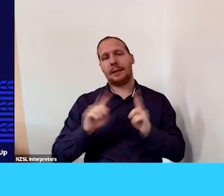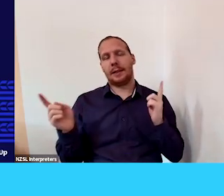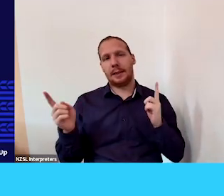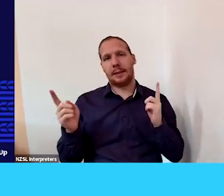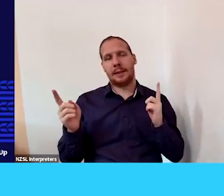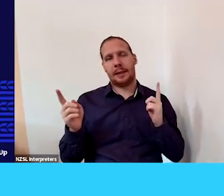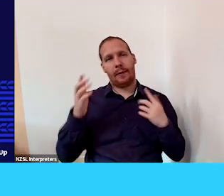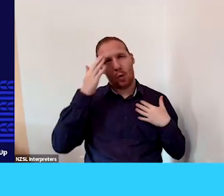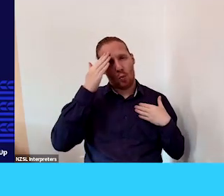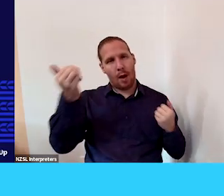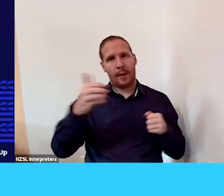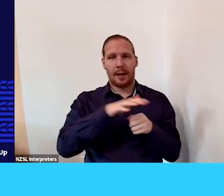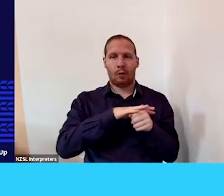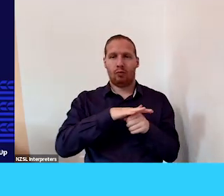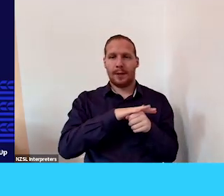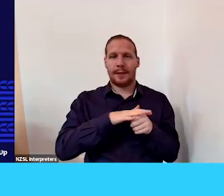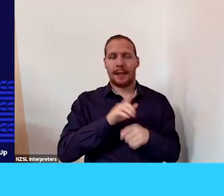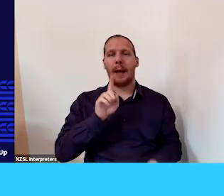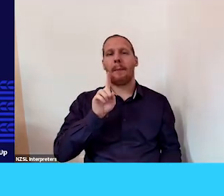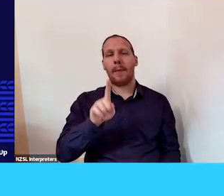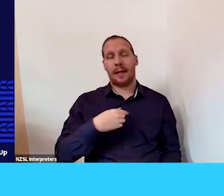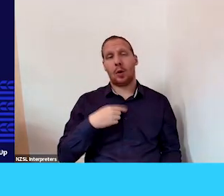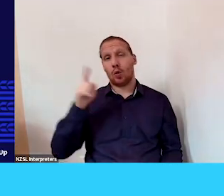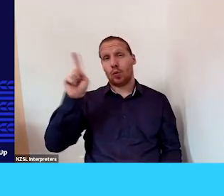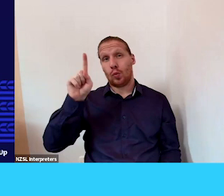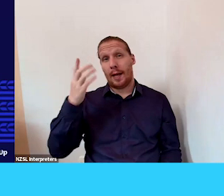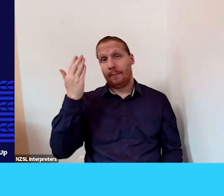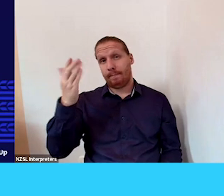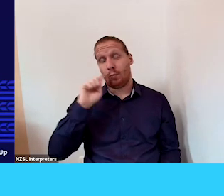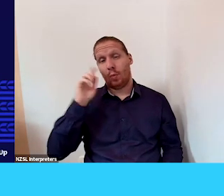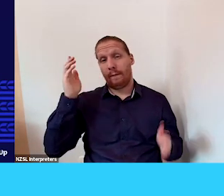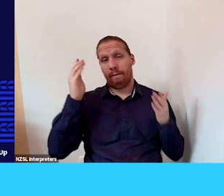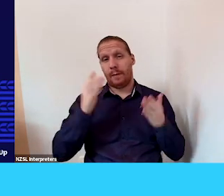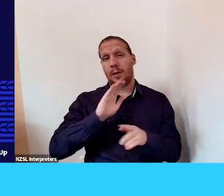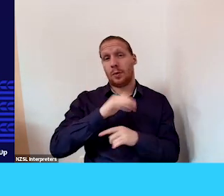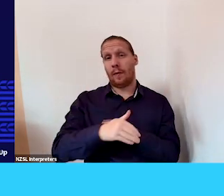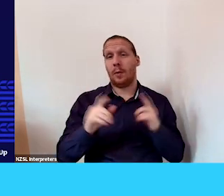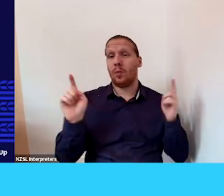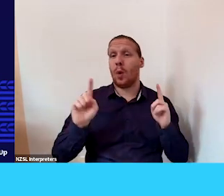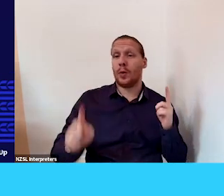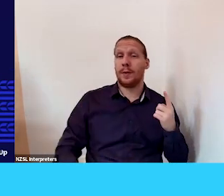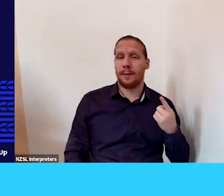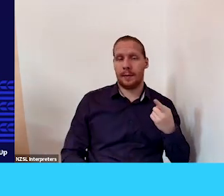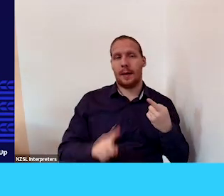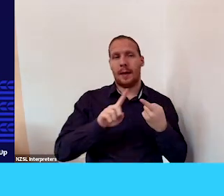But particular relevance to our webinar today, the items that we collected regarding, mental well-being,